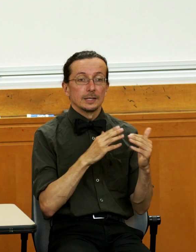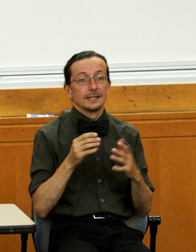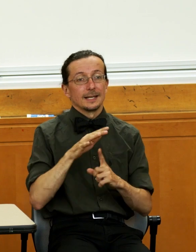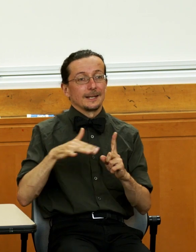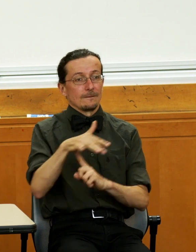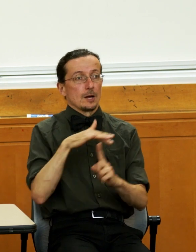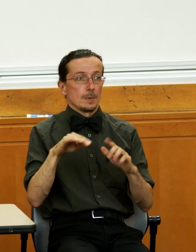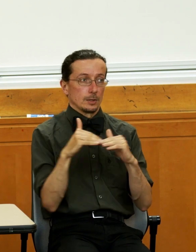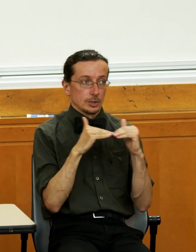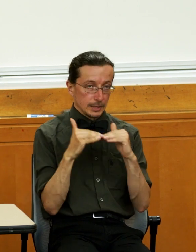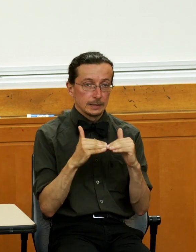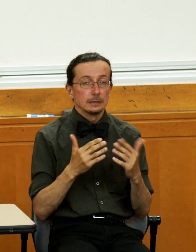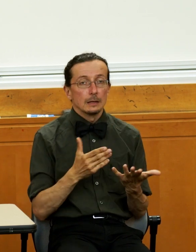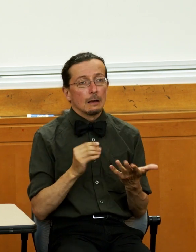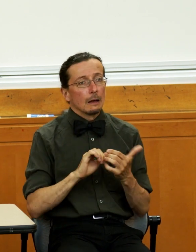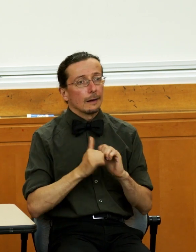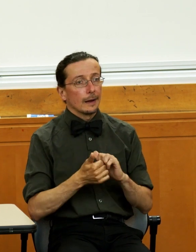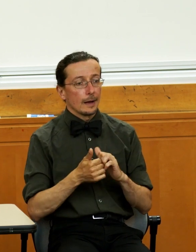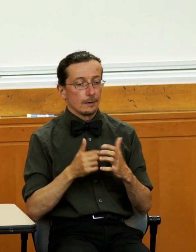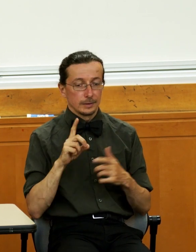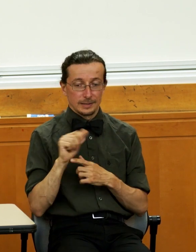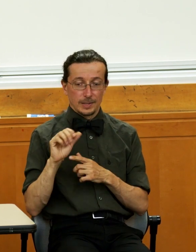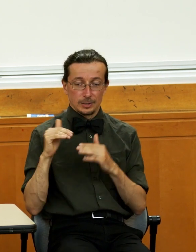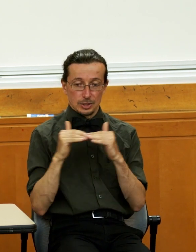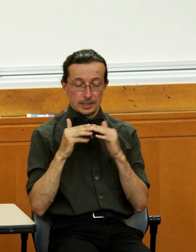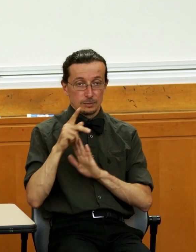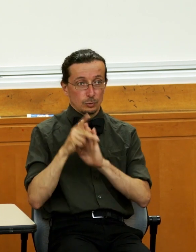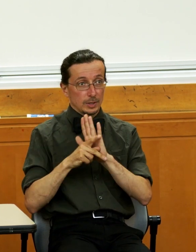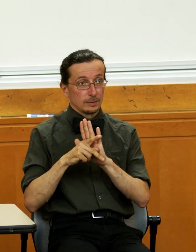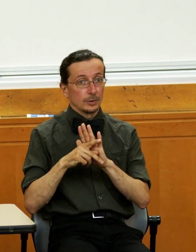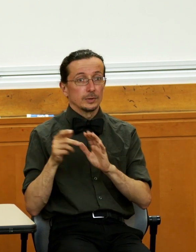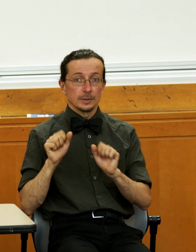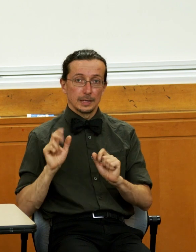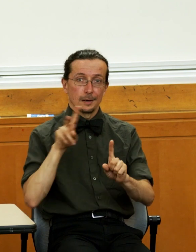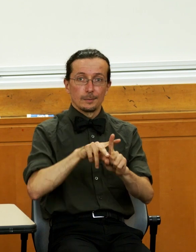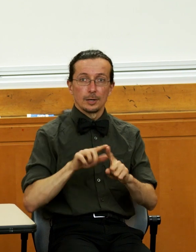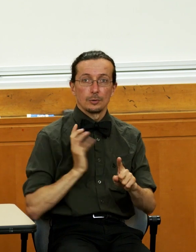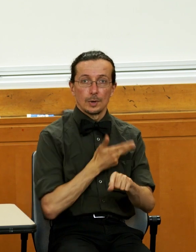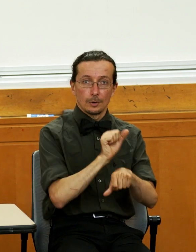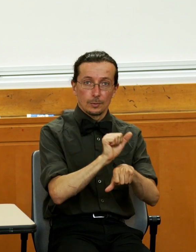justice, and how to actually apply Disability Justice principles in our work. Of the three